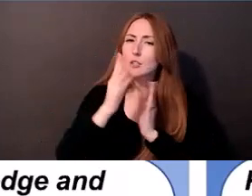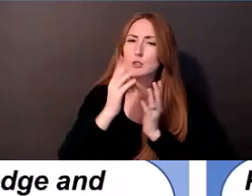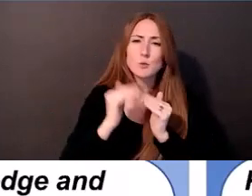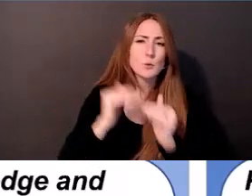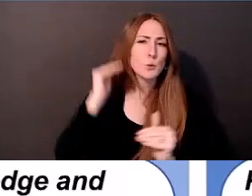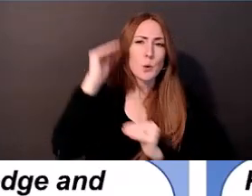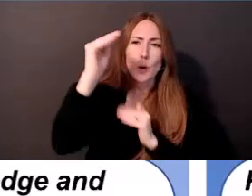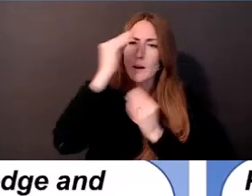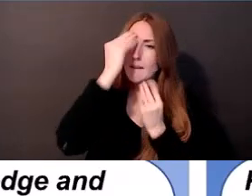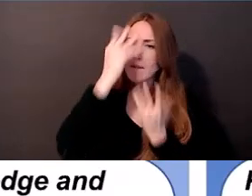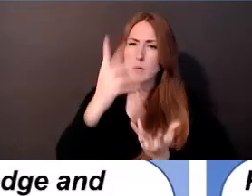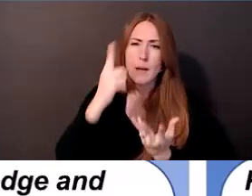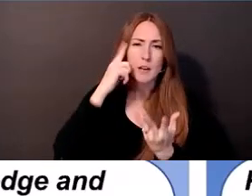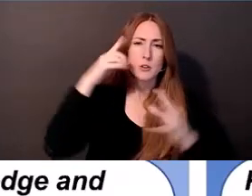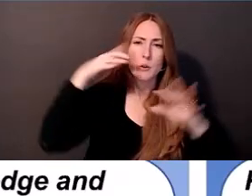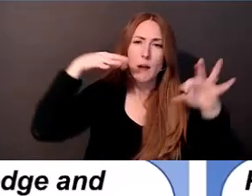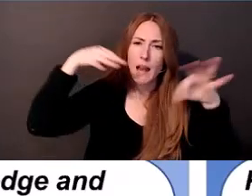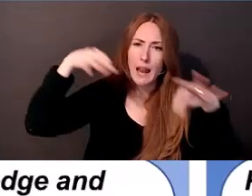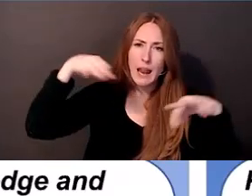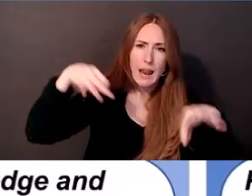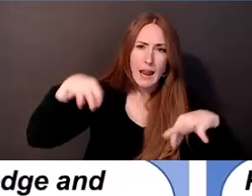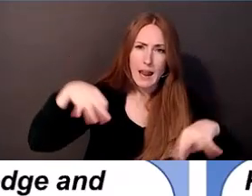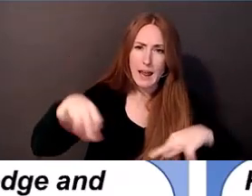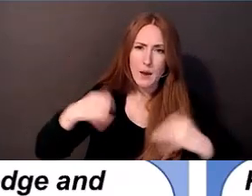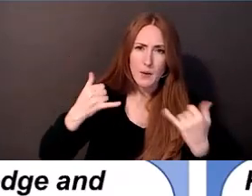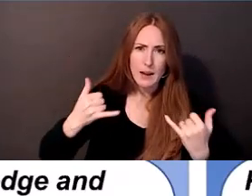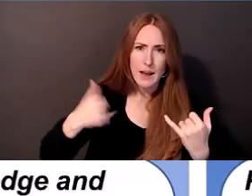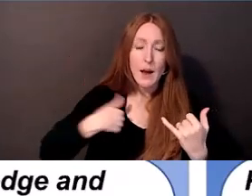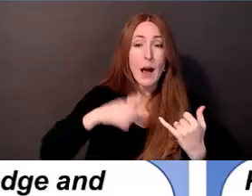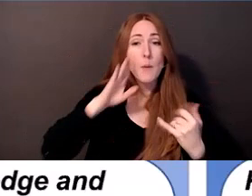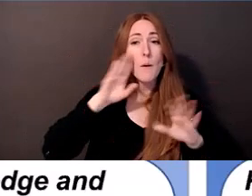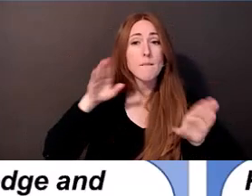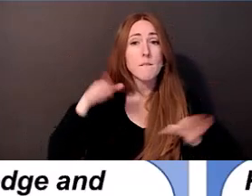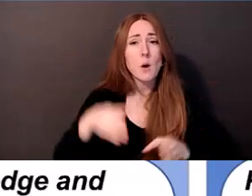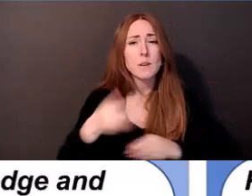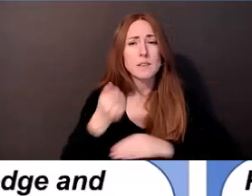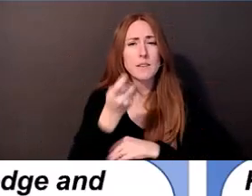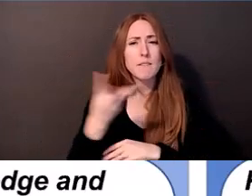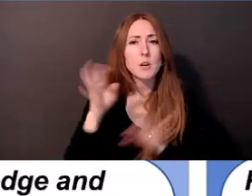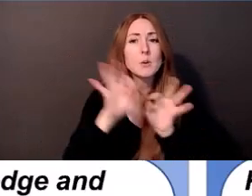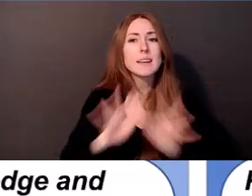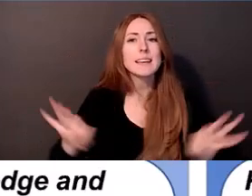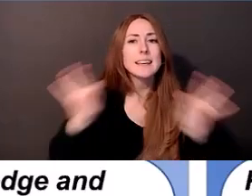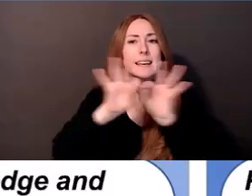today. So I'll just focus on a few key barriers that we considered.